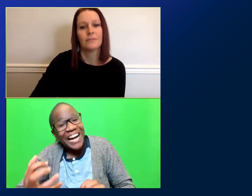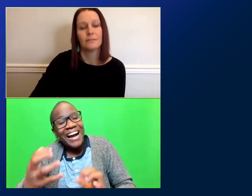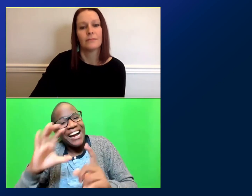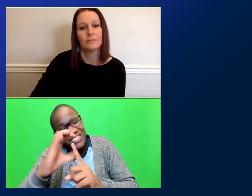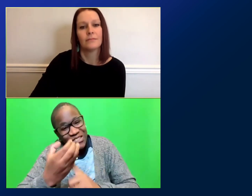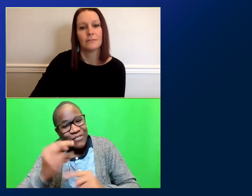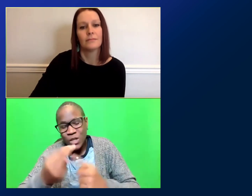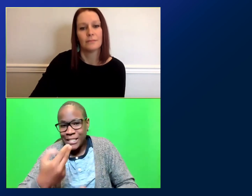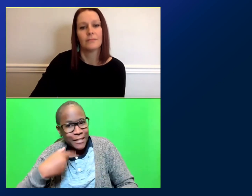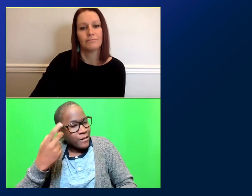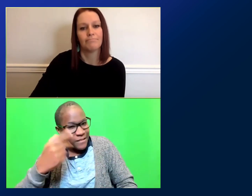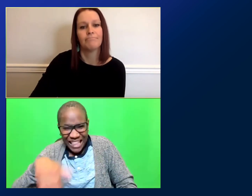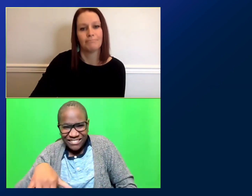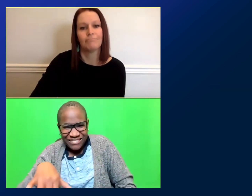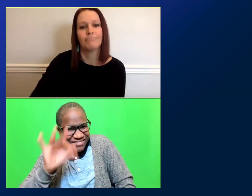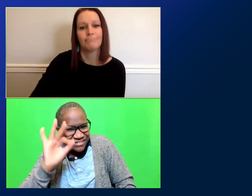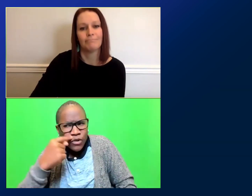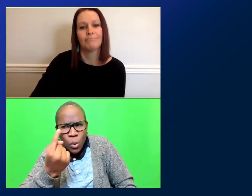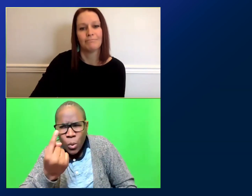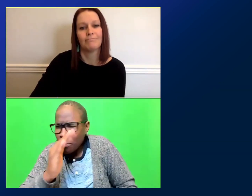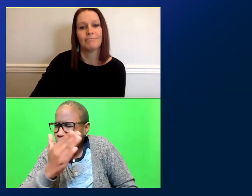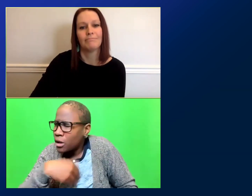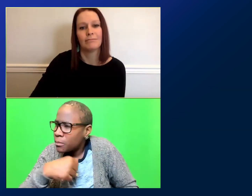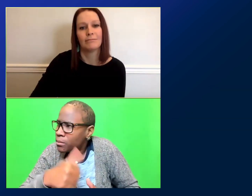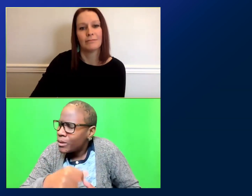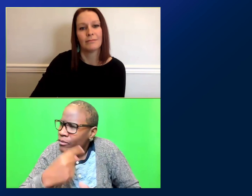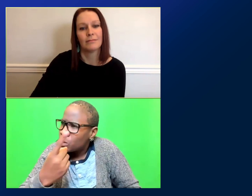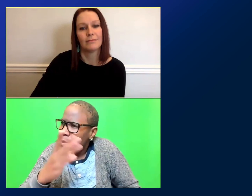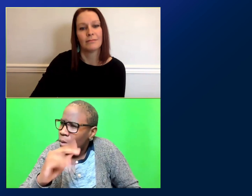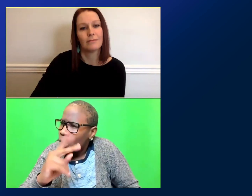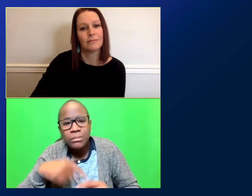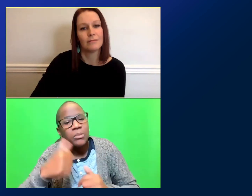book you know i want us to be valued for our actual work and i remember there was one deaf